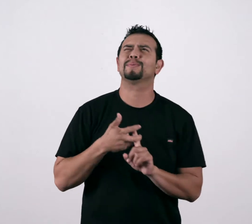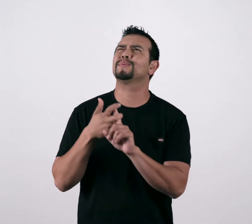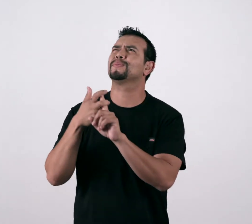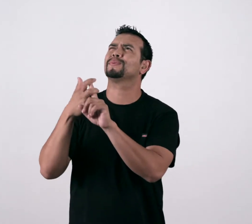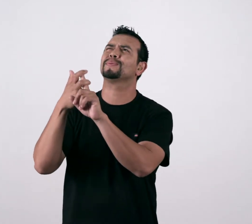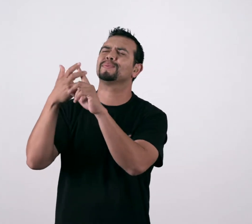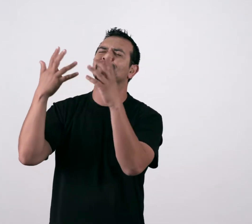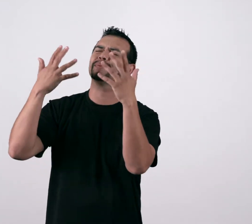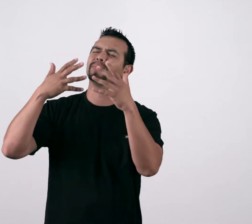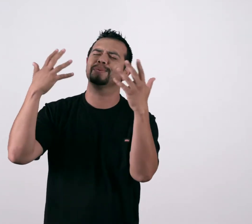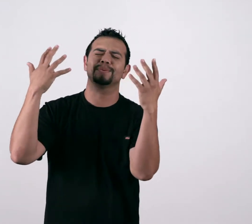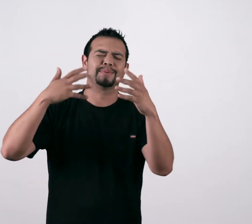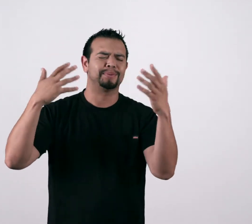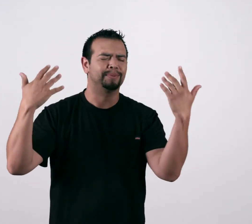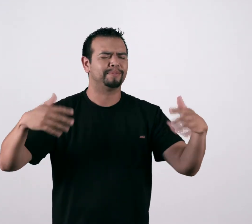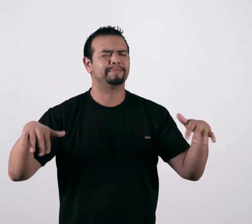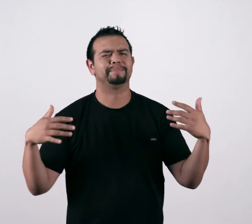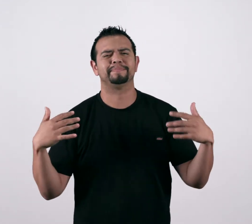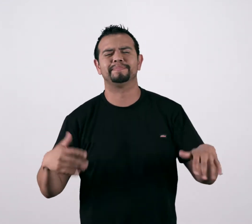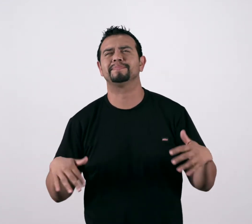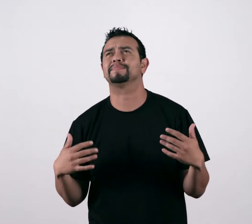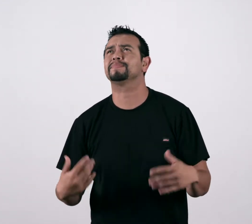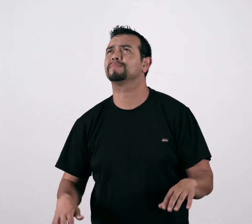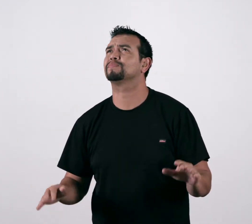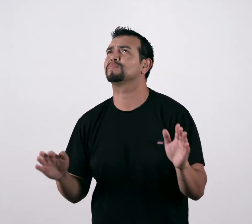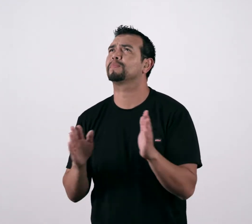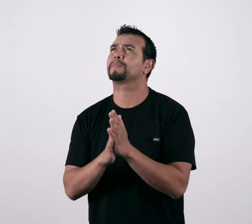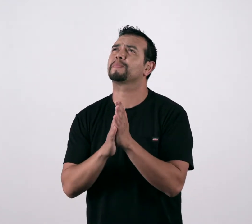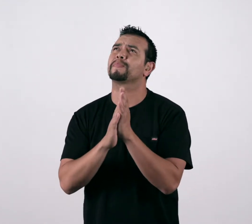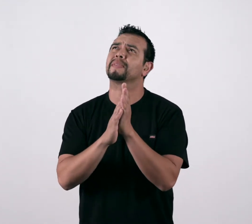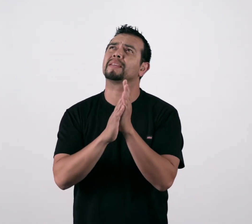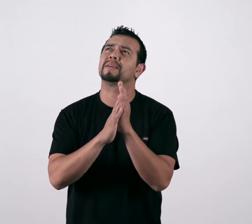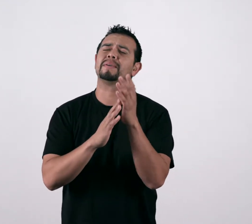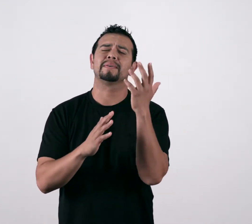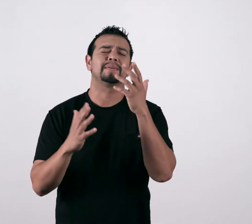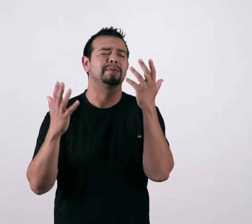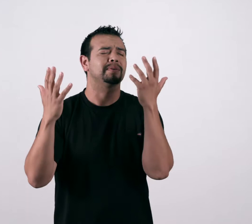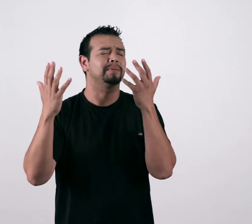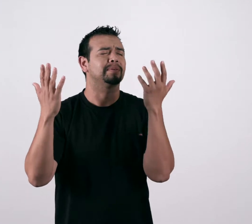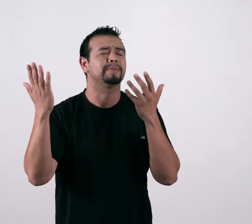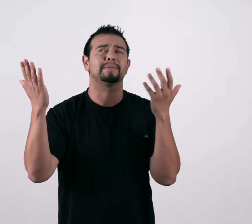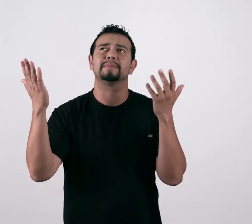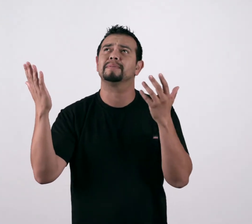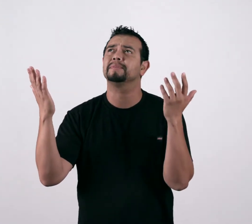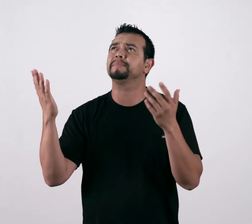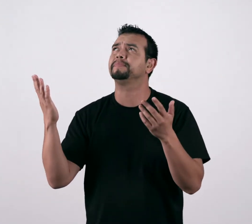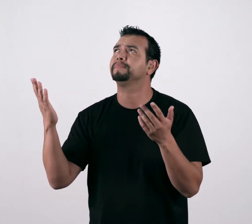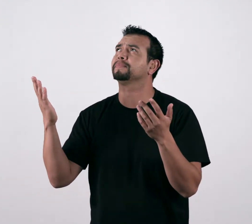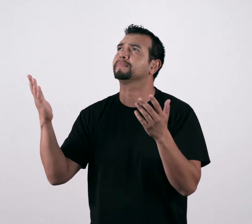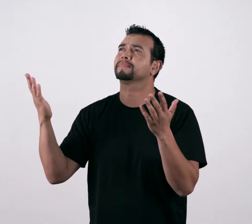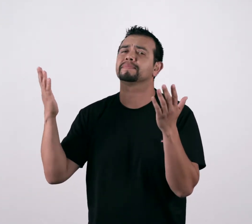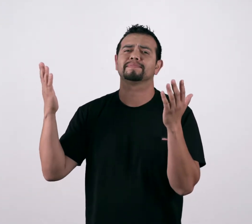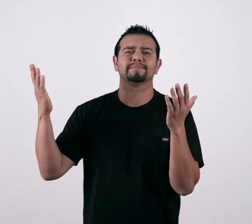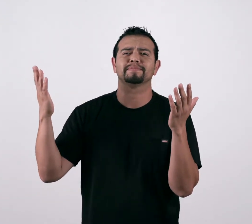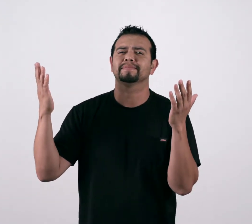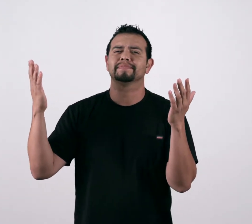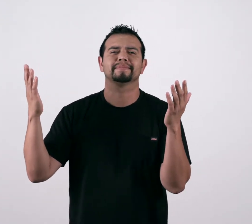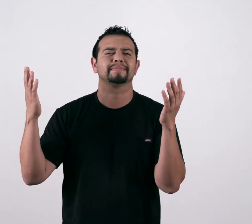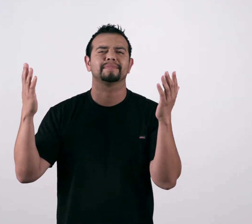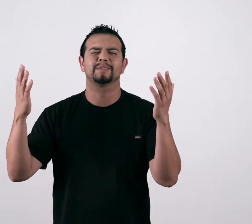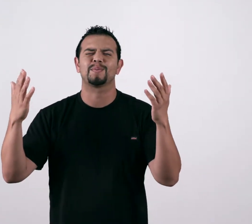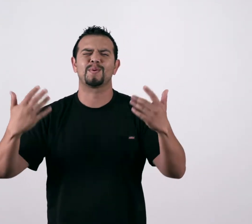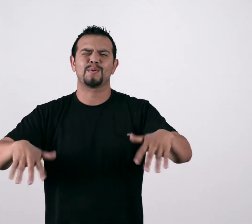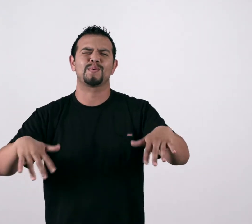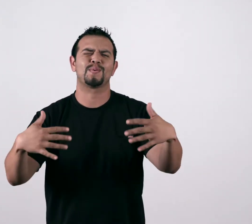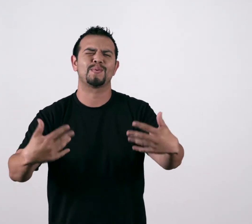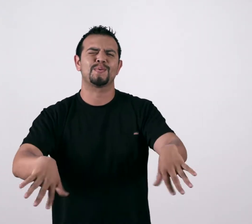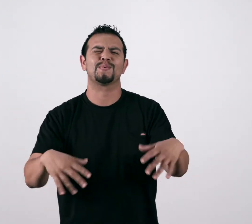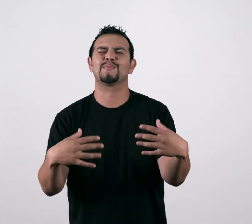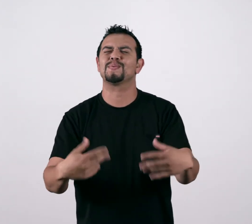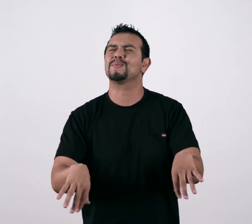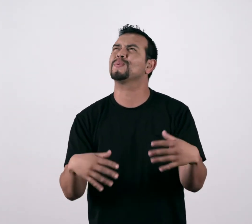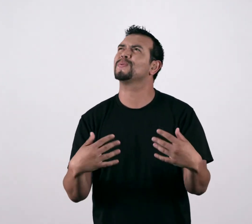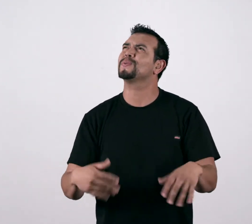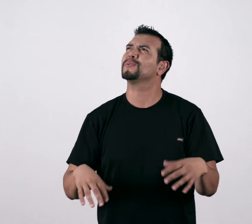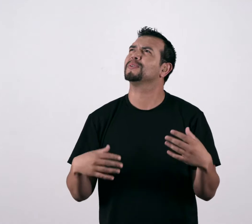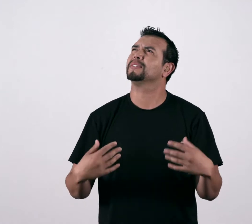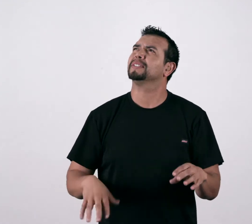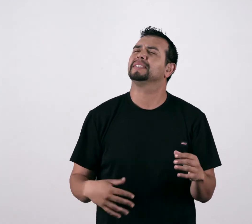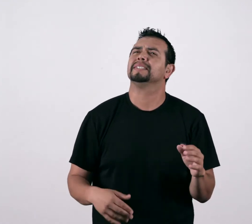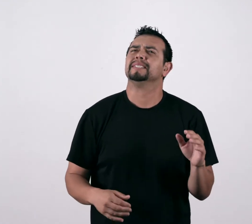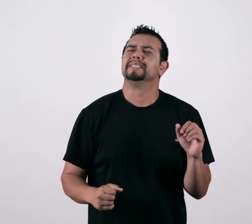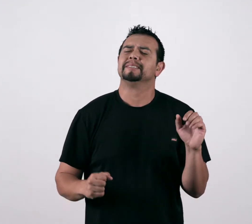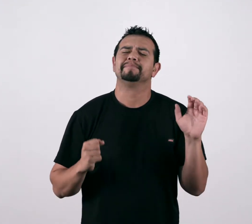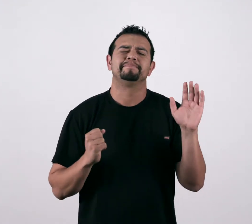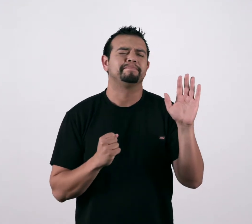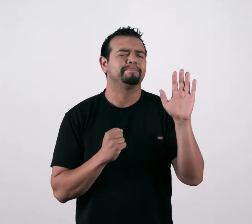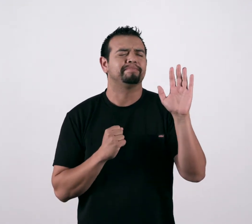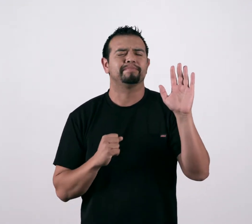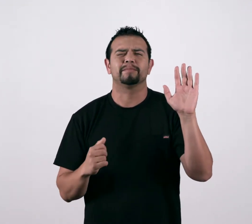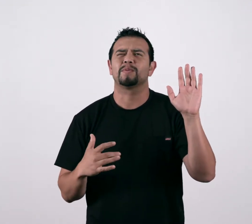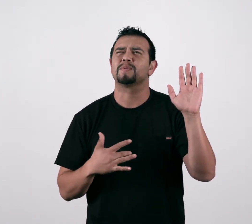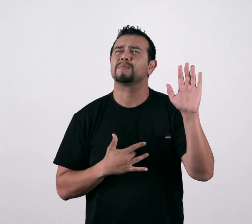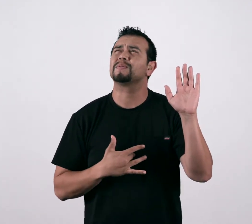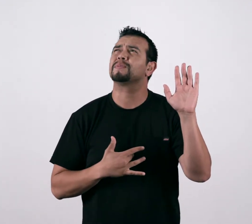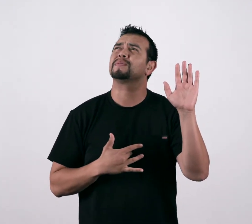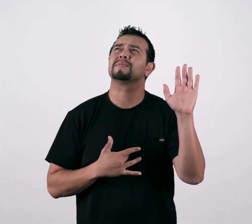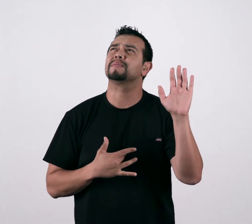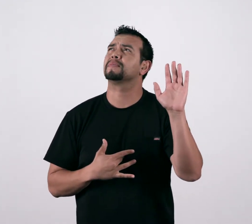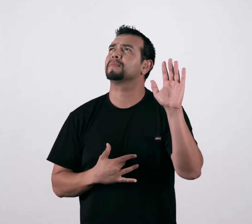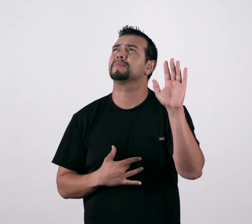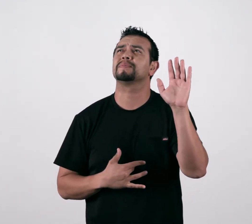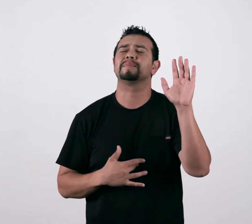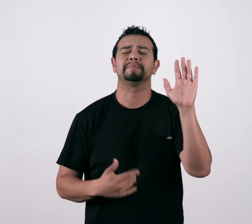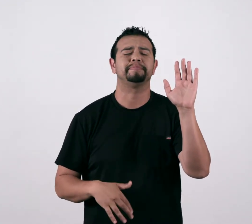Ohhh